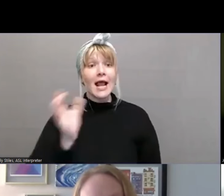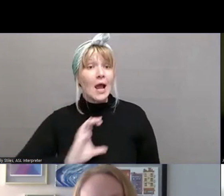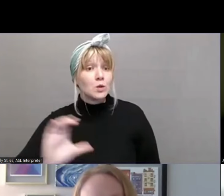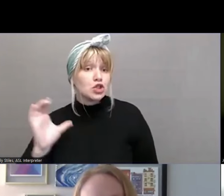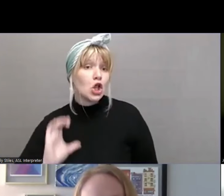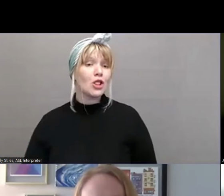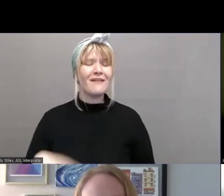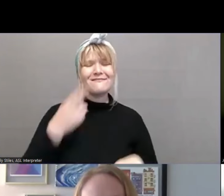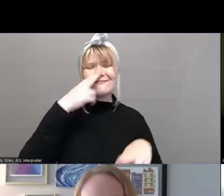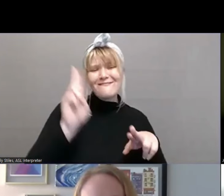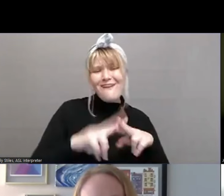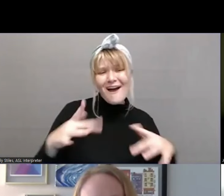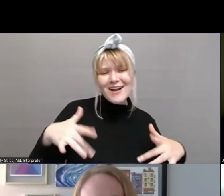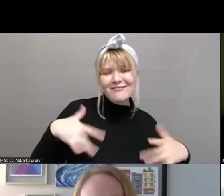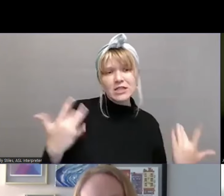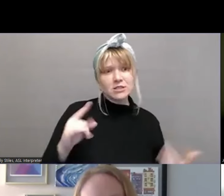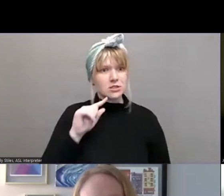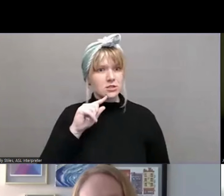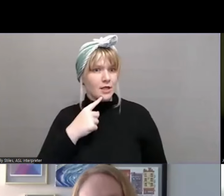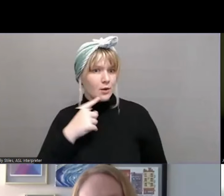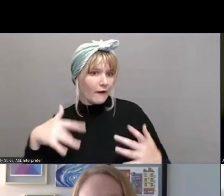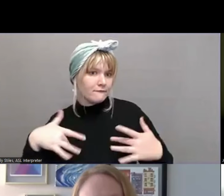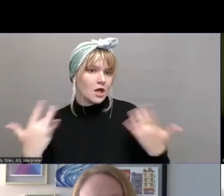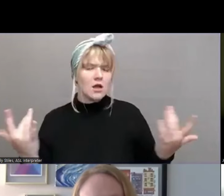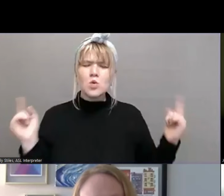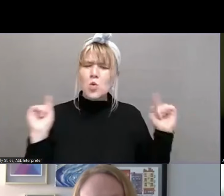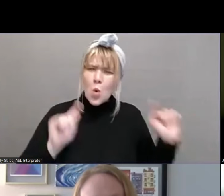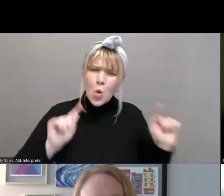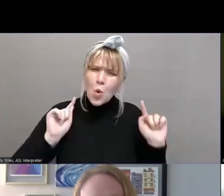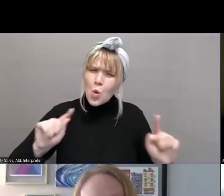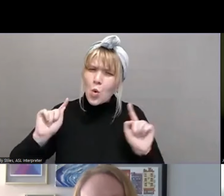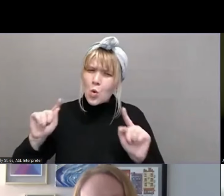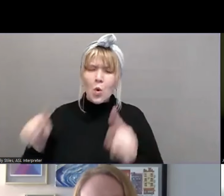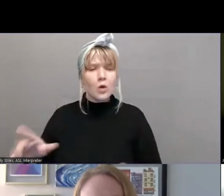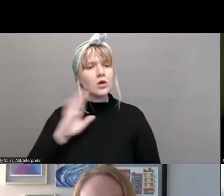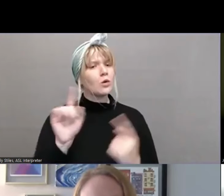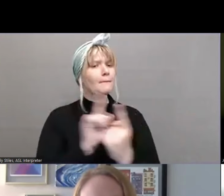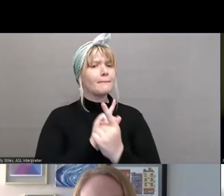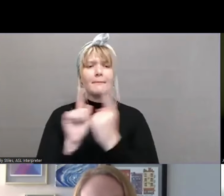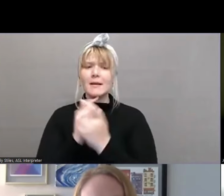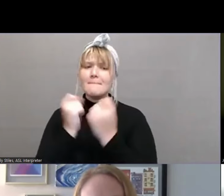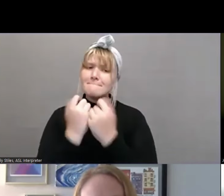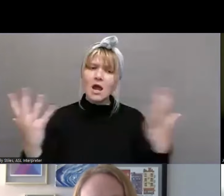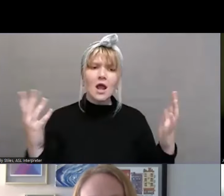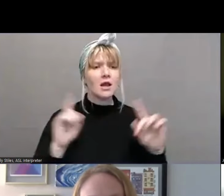You never know who you will meet. With TRAID we partner with as many universities.